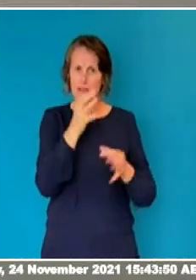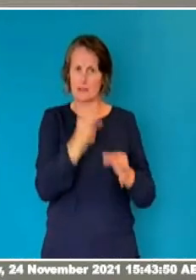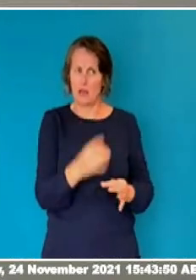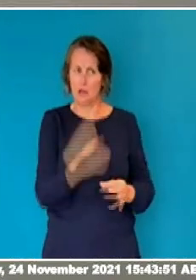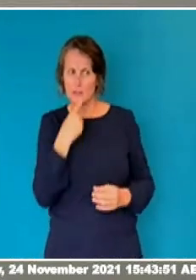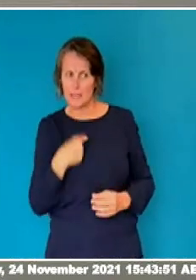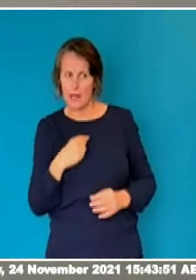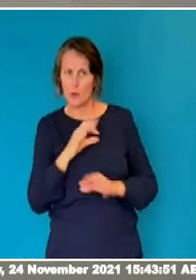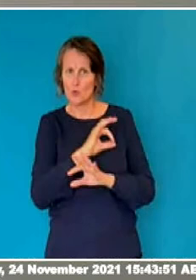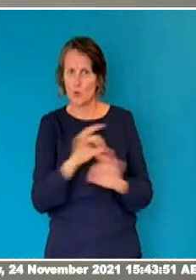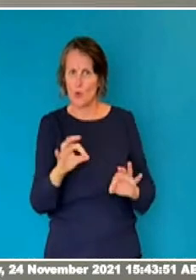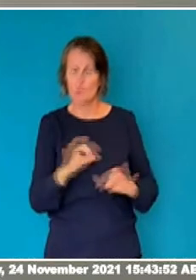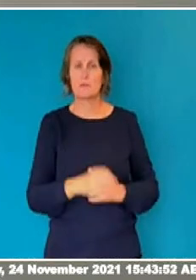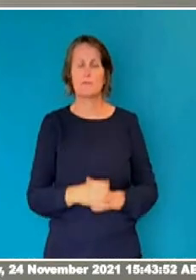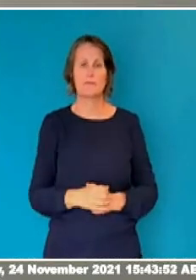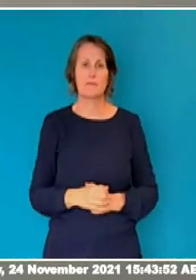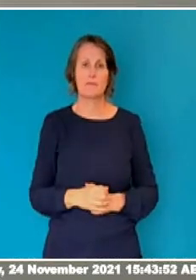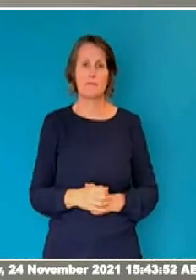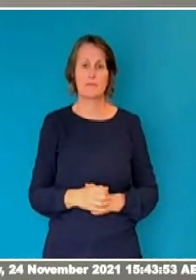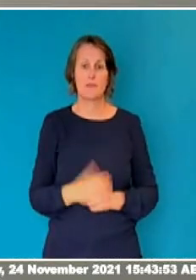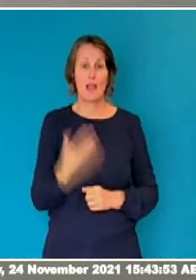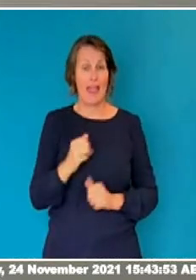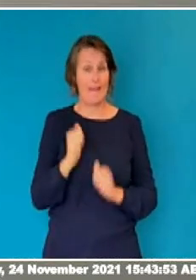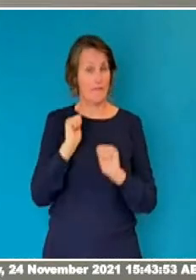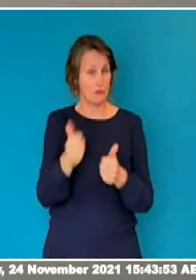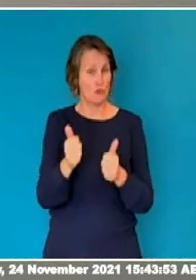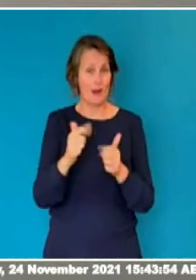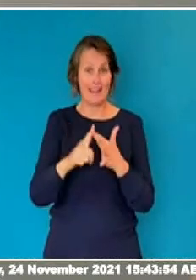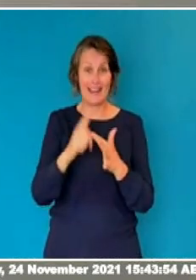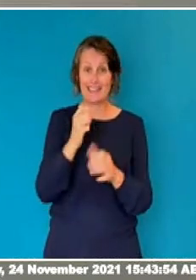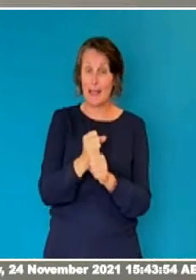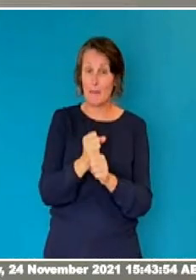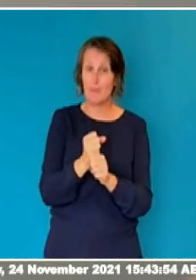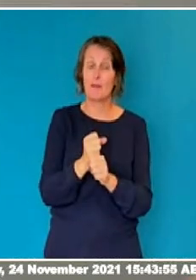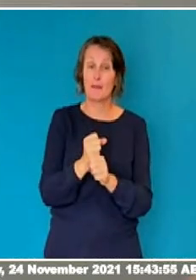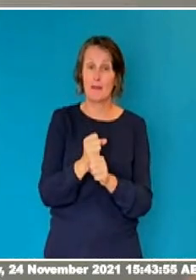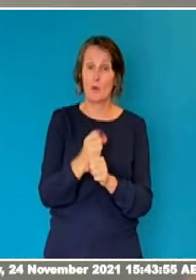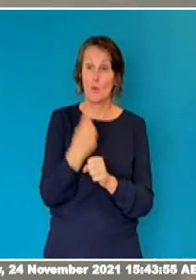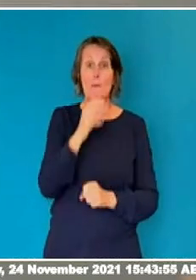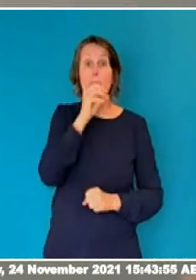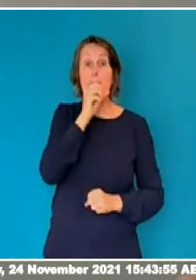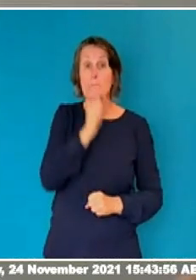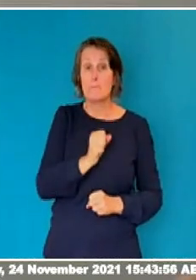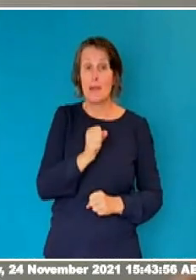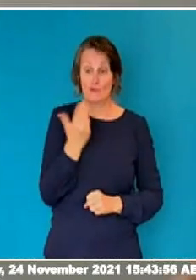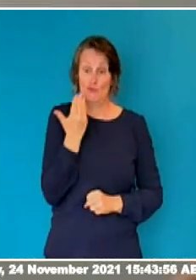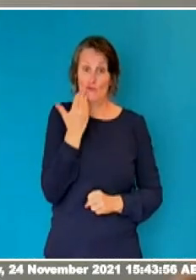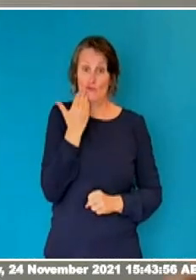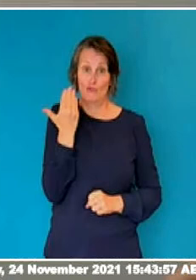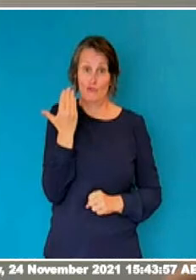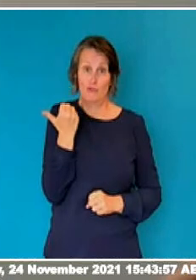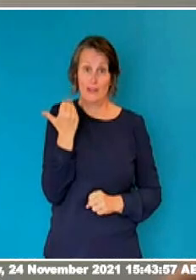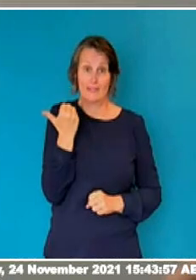And in fact I have a very fantastic example of a gentleman who recently competed in the